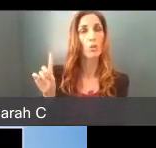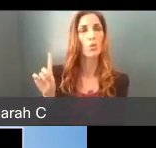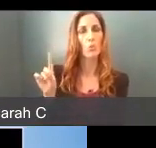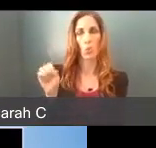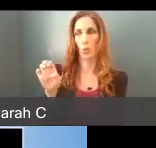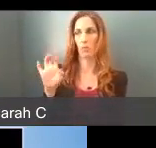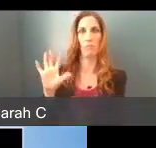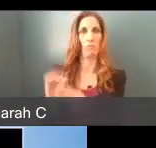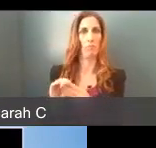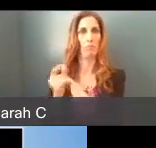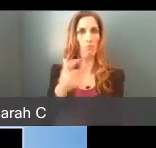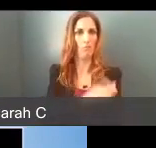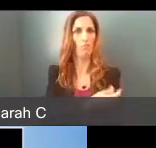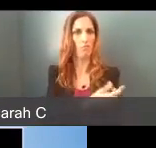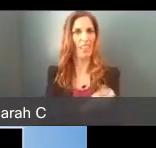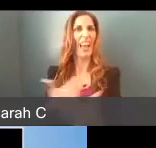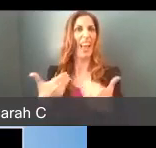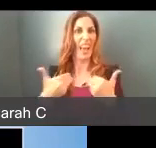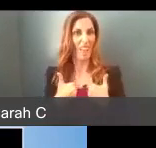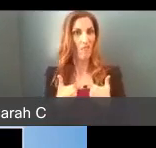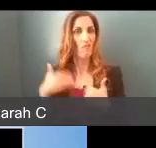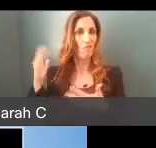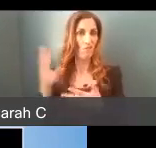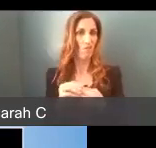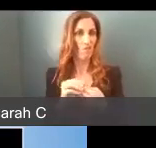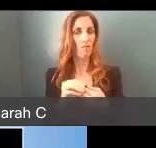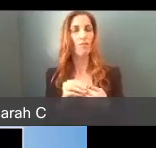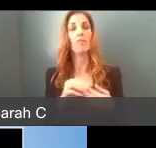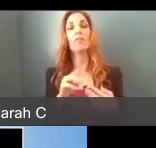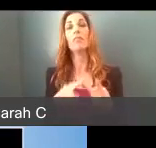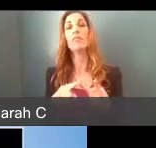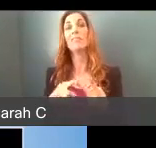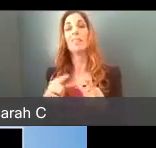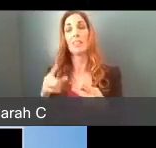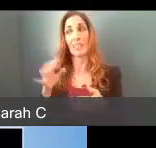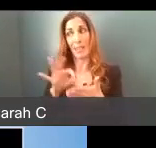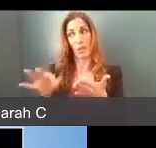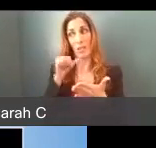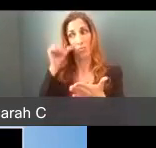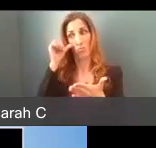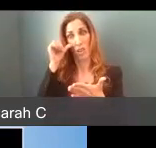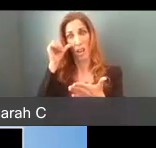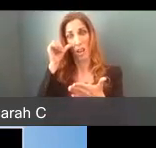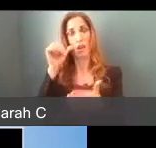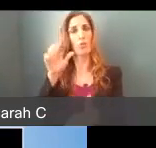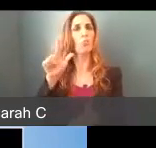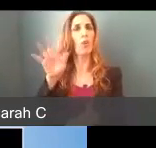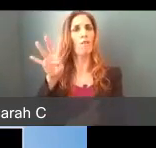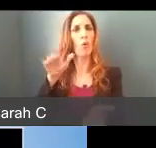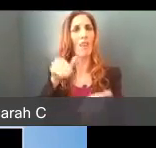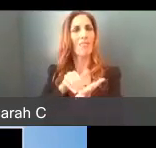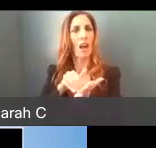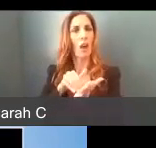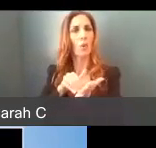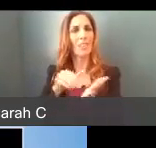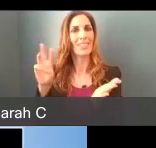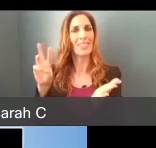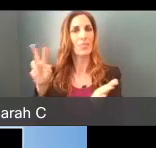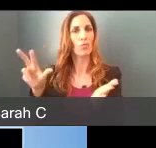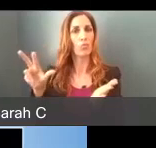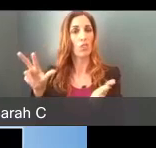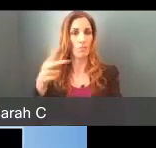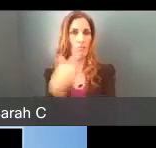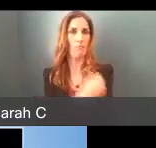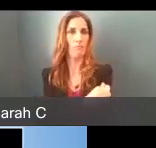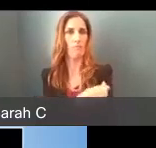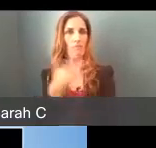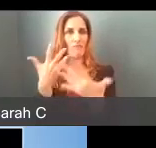We have administered, as of the end of the day yesterday, 24,063 of those doses. So we have